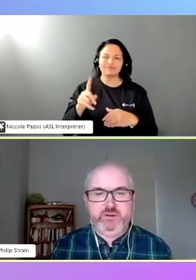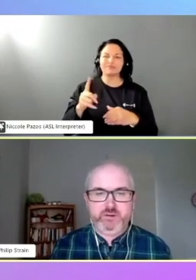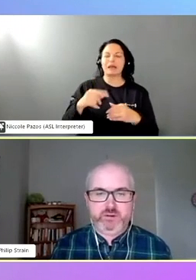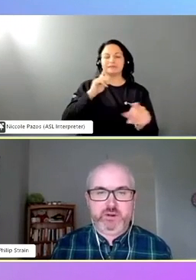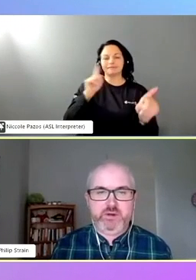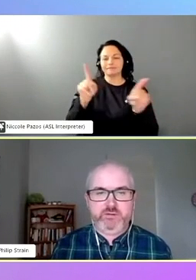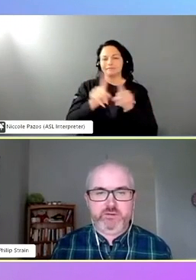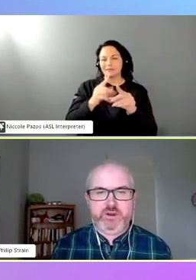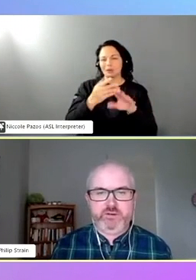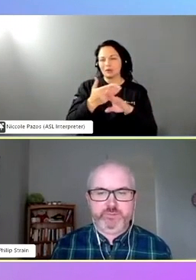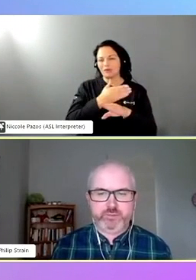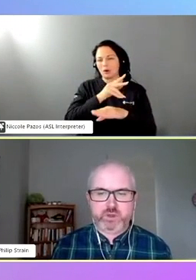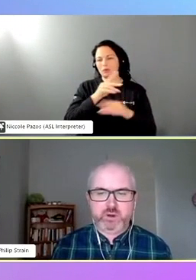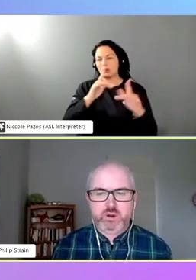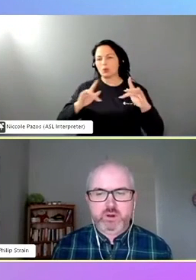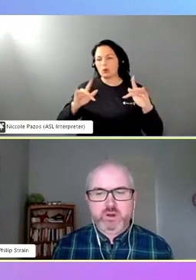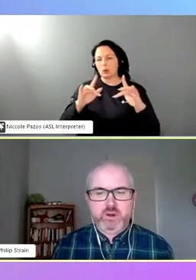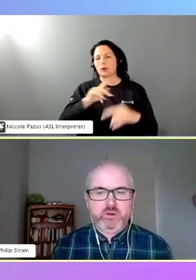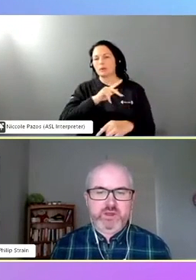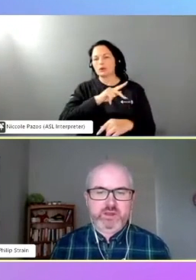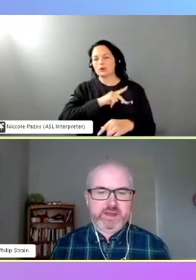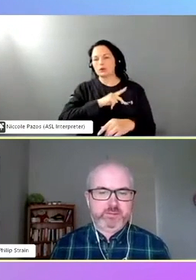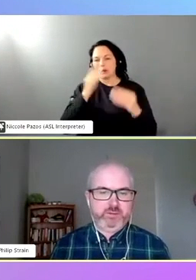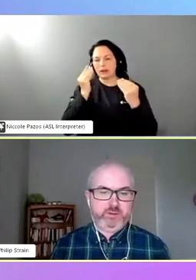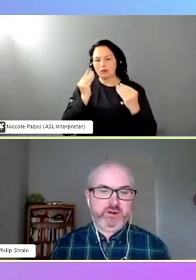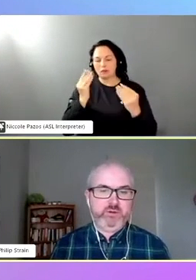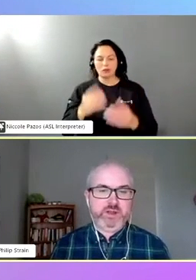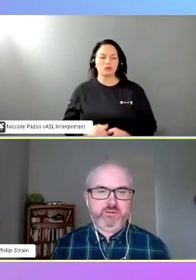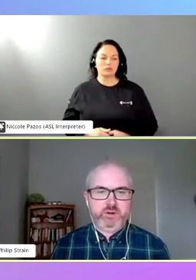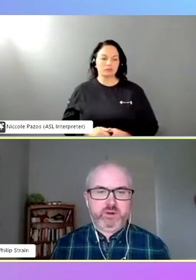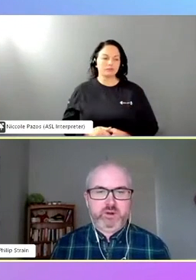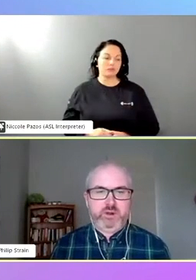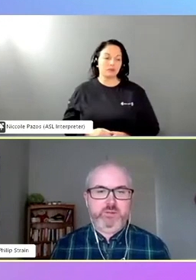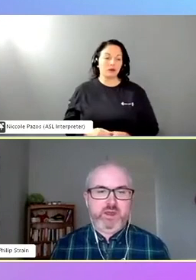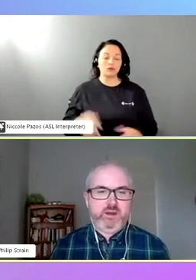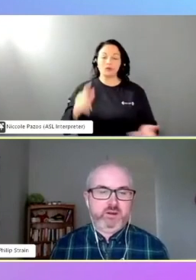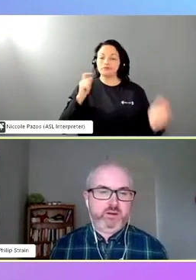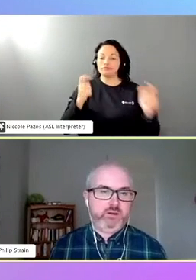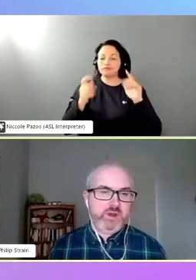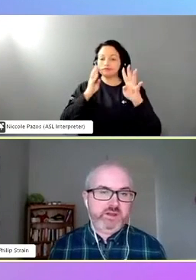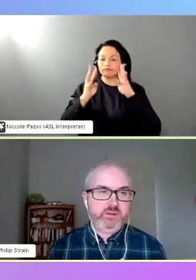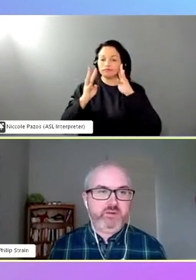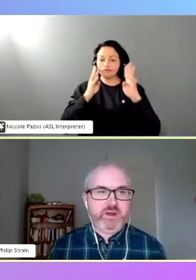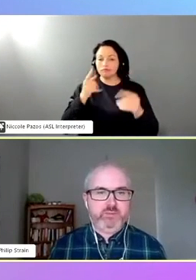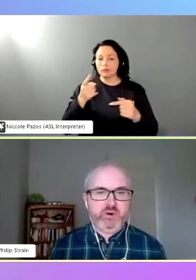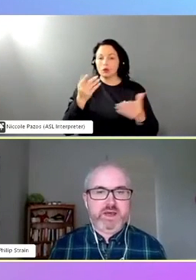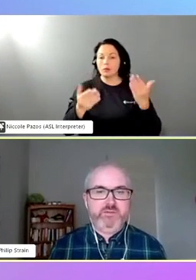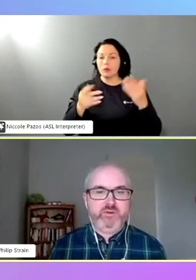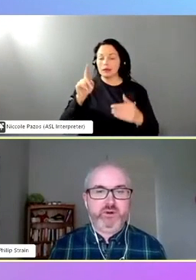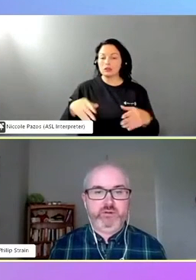and how do we do that in our space? we don't have any headings, any titles,